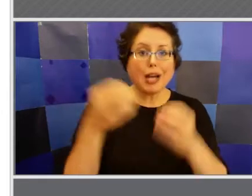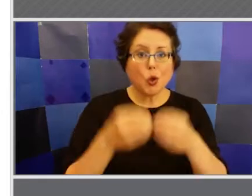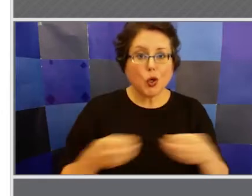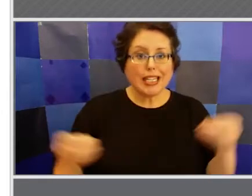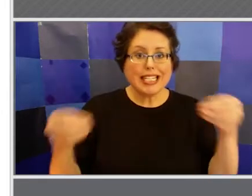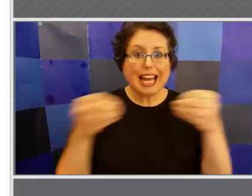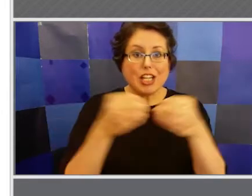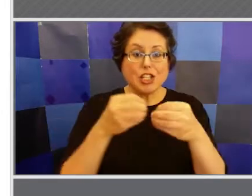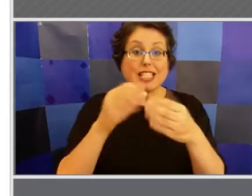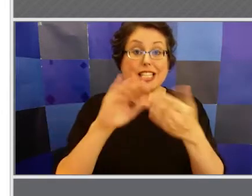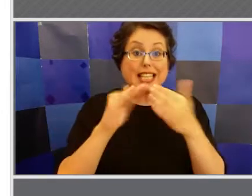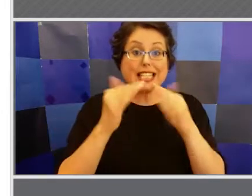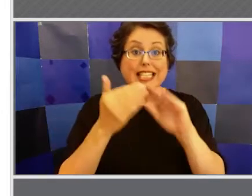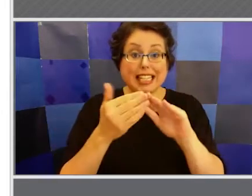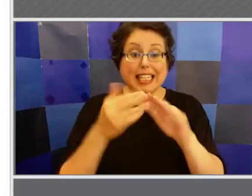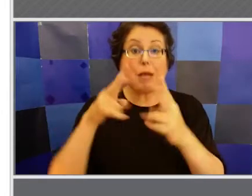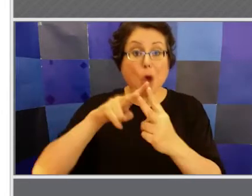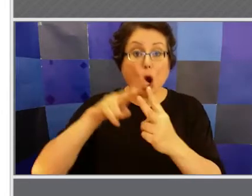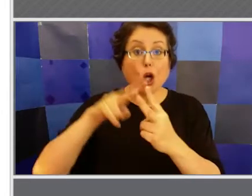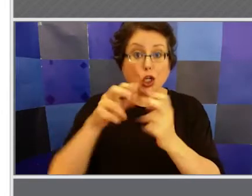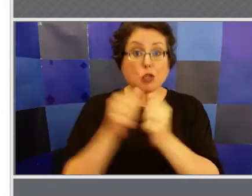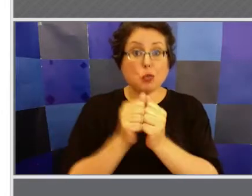with in the past align implementing capital projects.